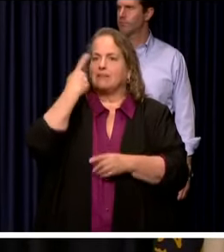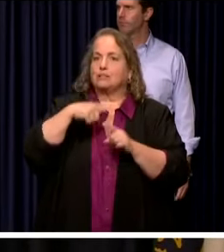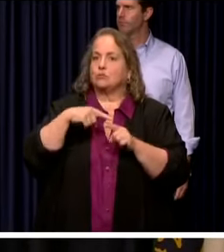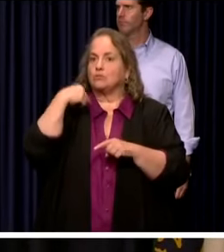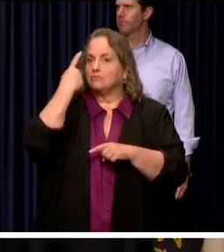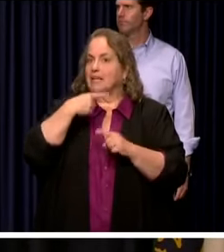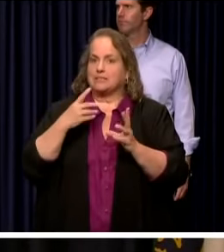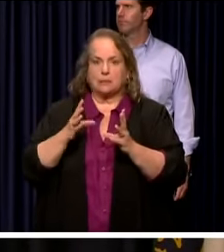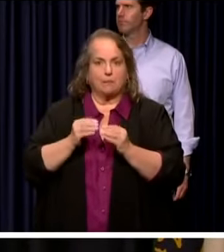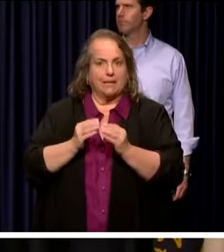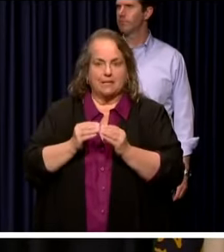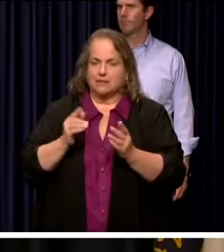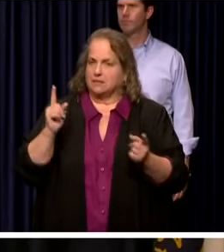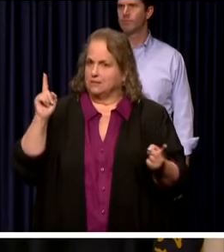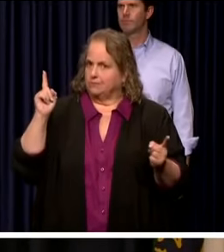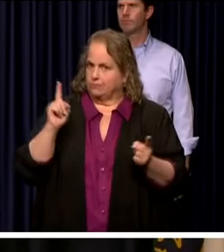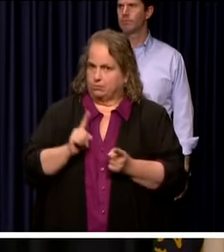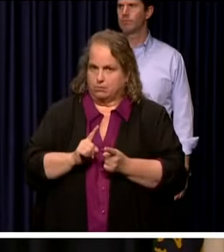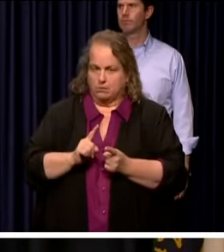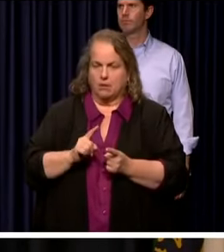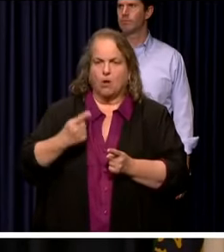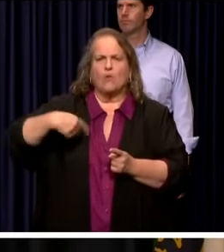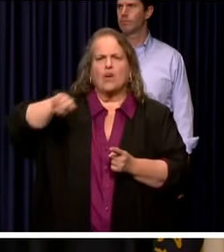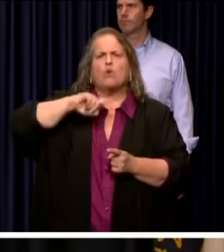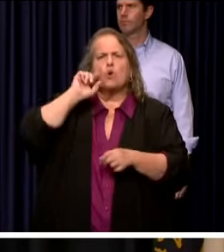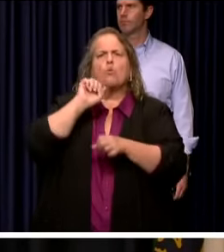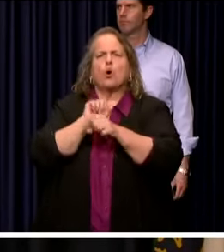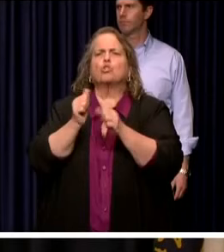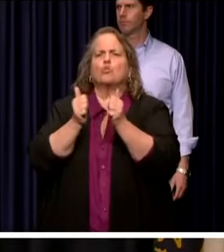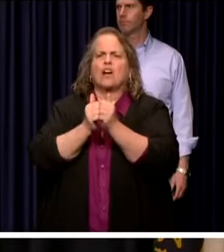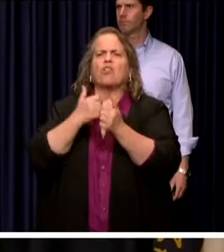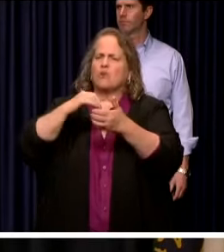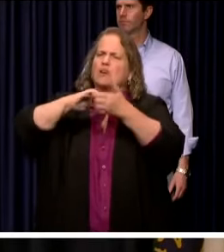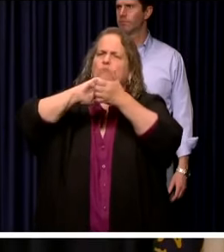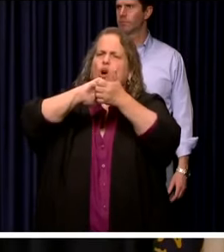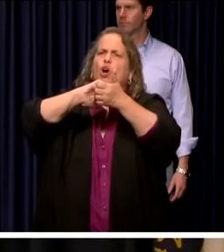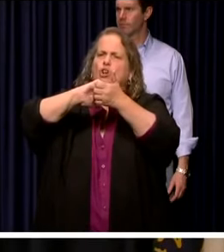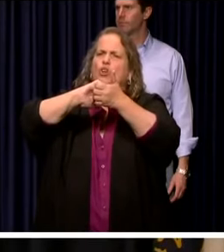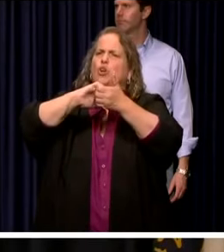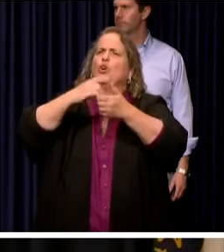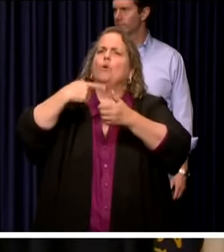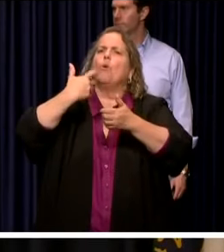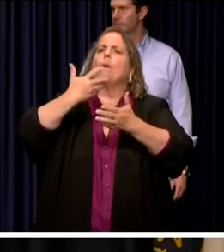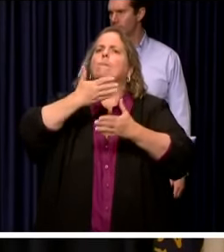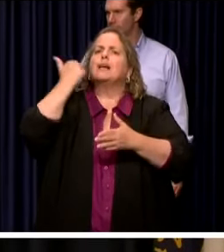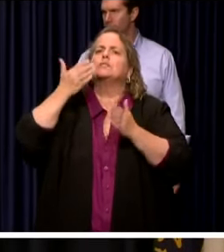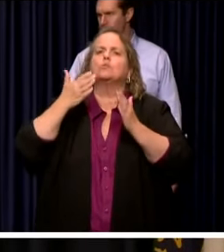GAME CHANGER THAT HOPEFULLY MOVES US FROM A NEW NORMAL TO SOMETHING MORE LOOK LIKE A